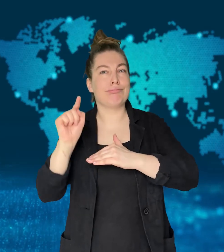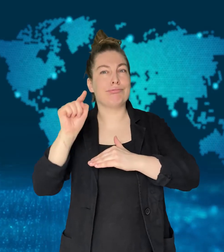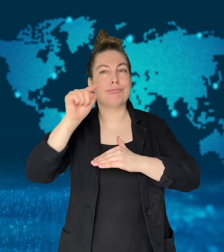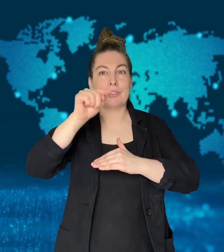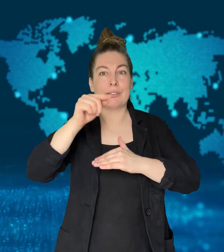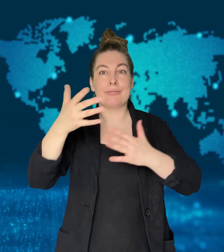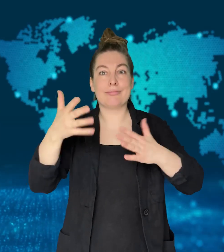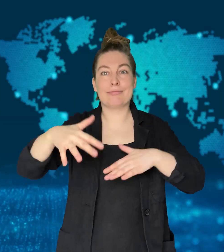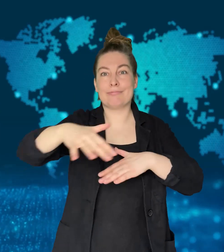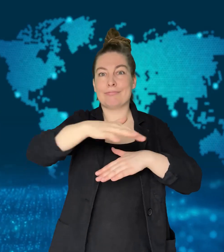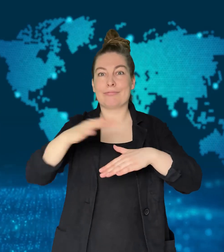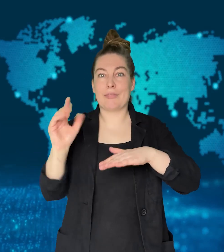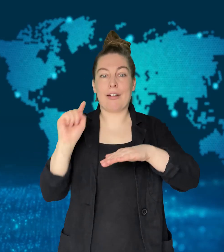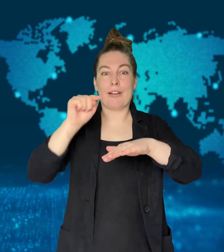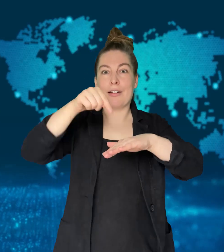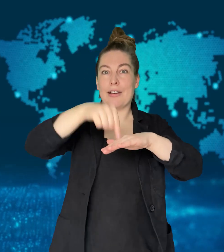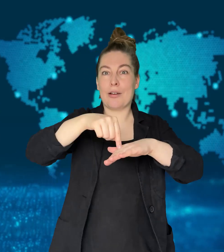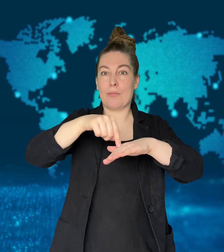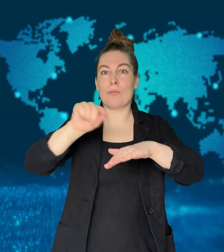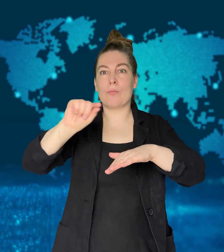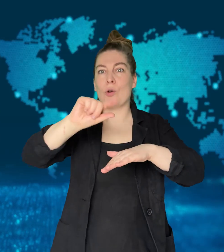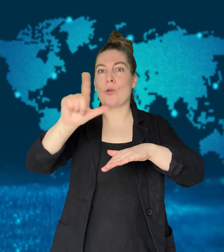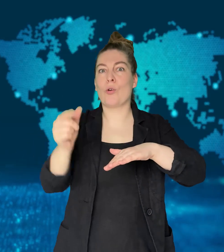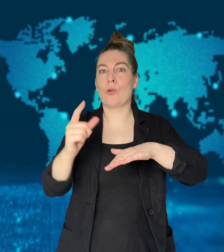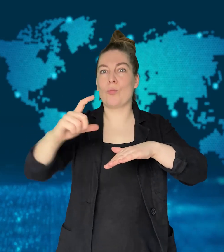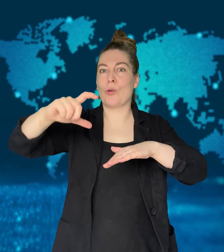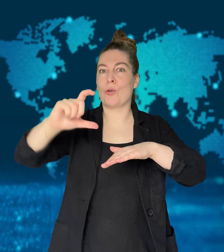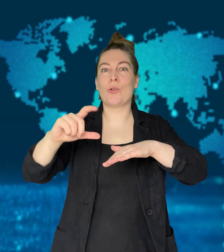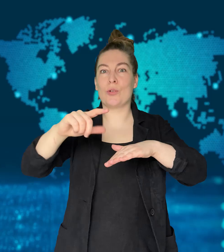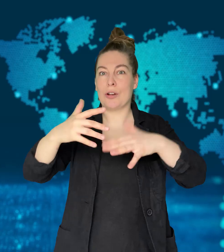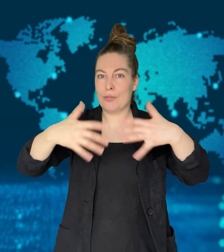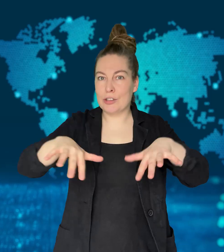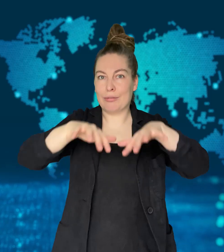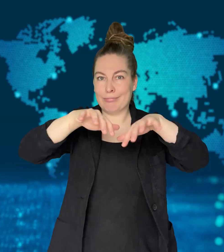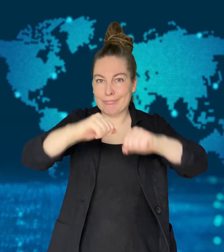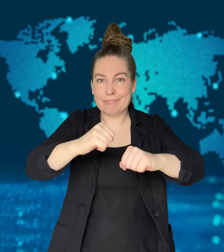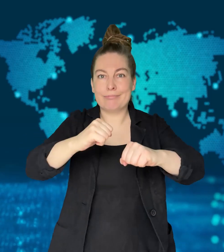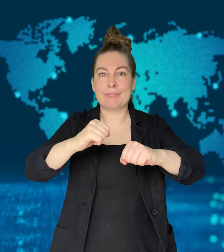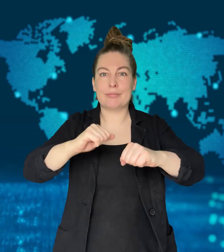land on the other side of the moon,